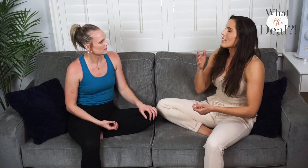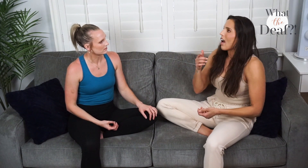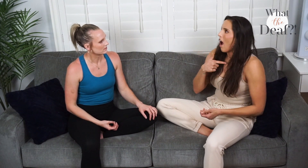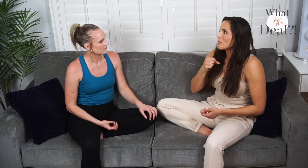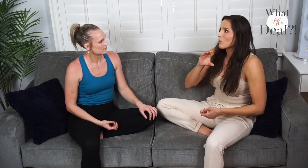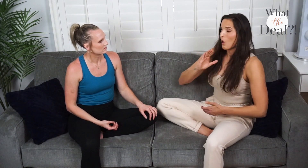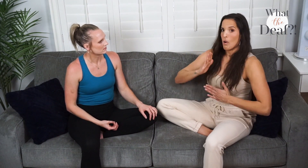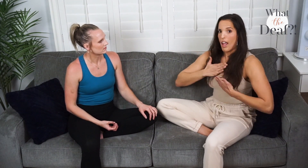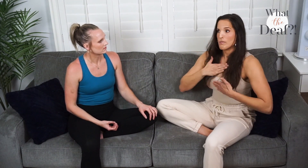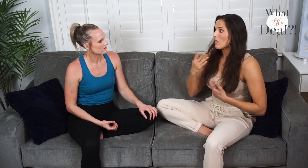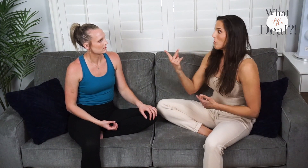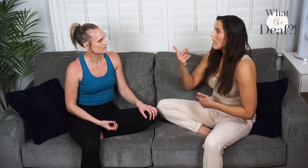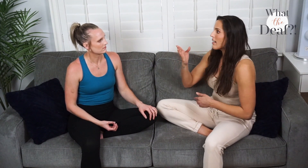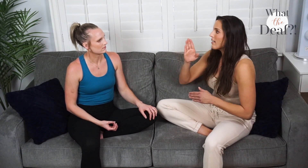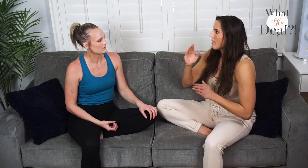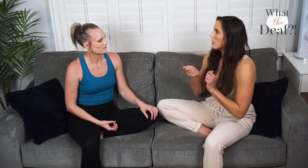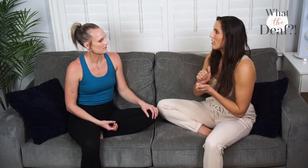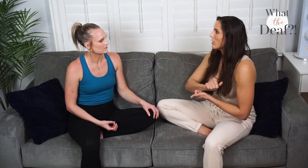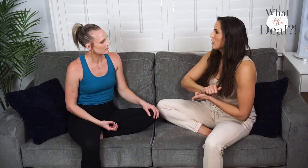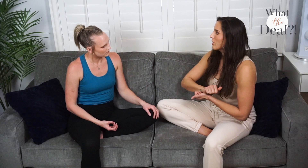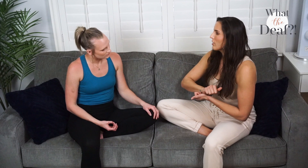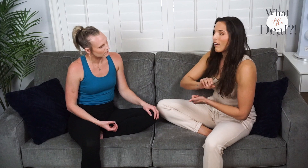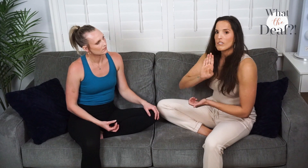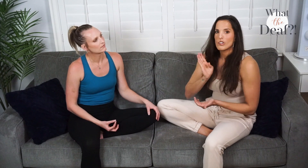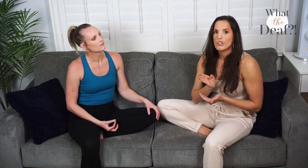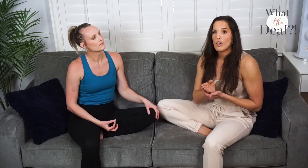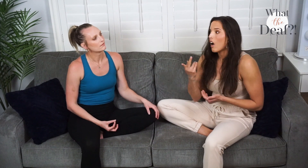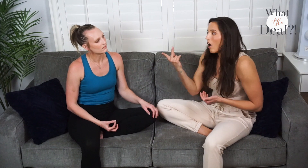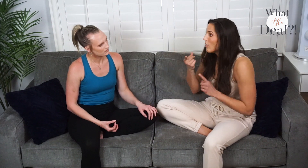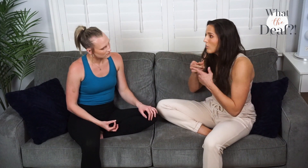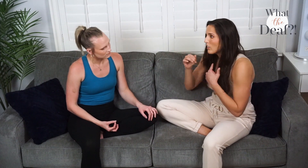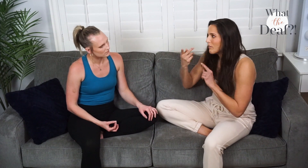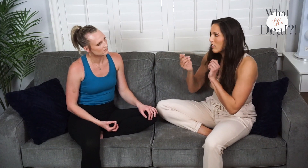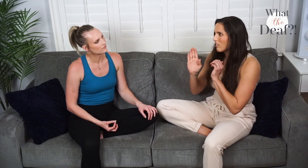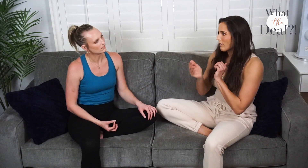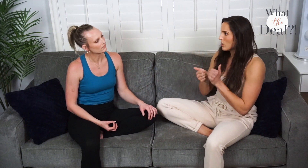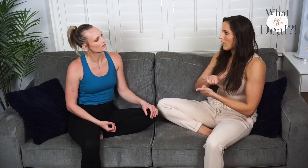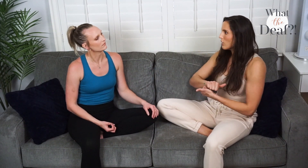I am so happy that we never changed who we are. Absolutely. -Our friendship never changed.